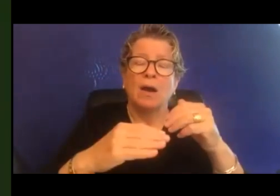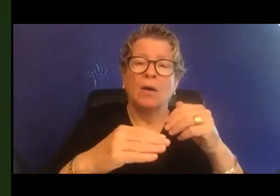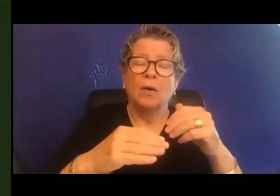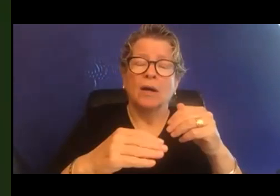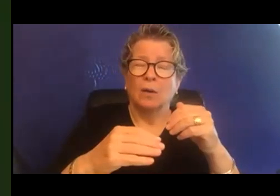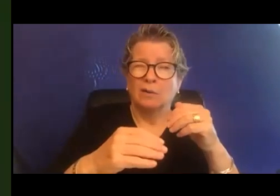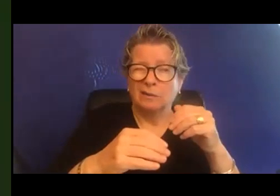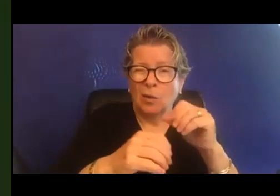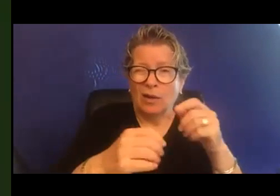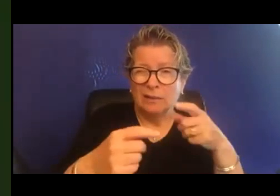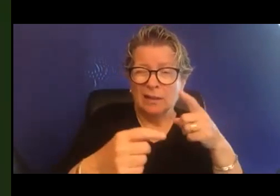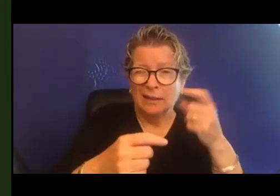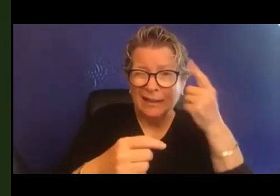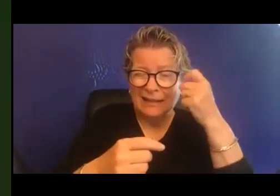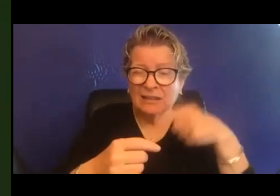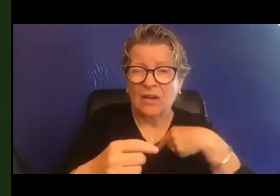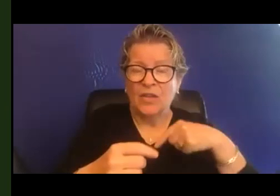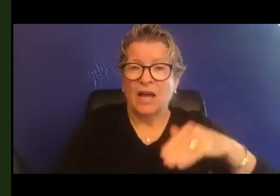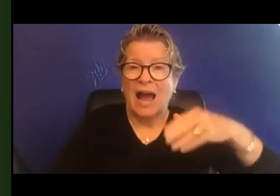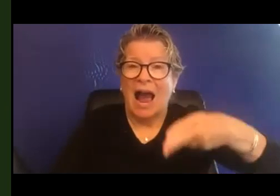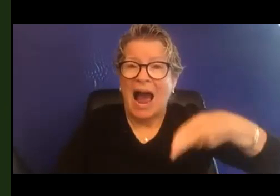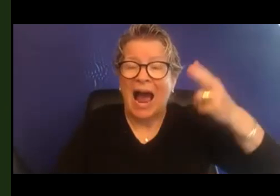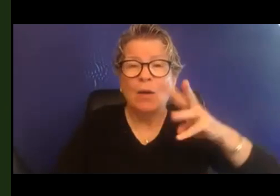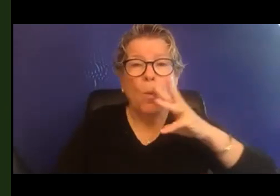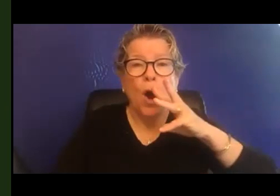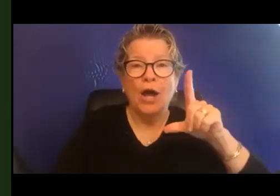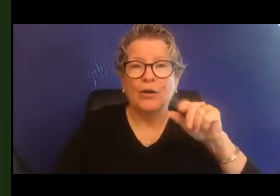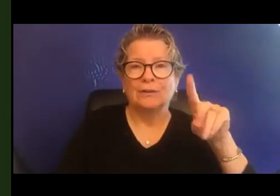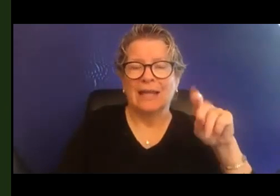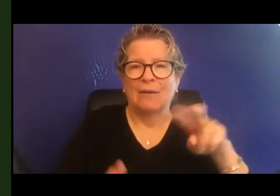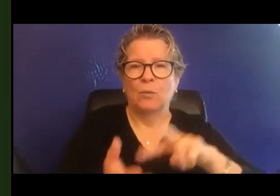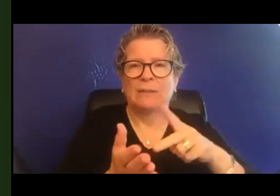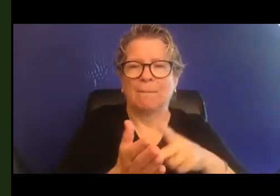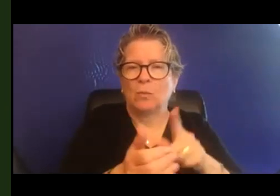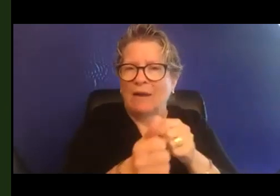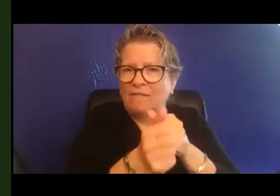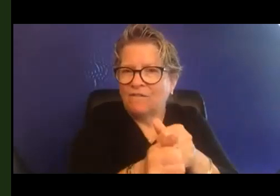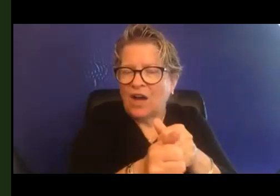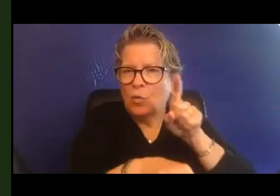creek, and there are regulated time frames for when that work